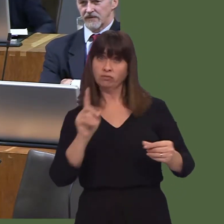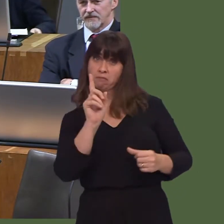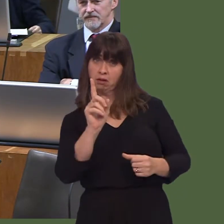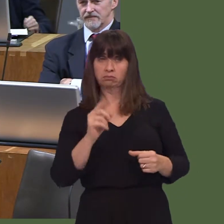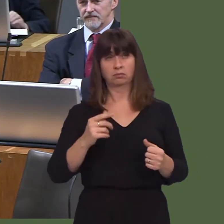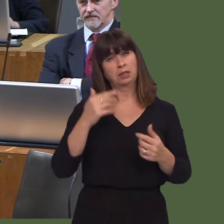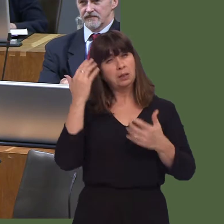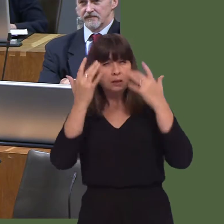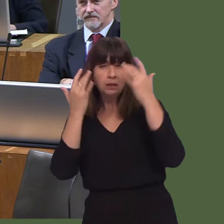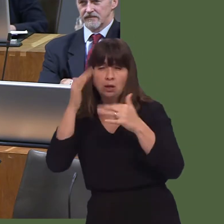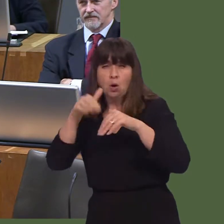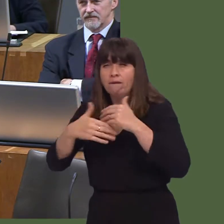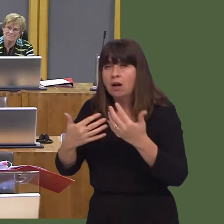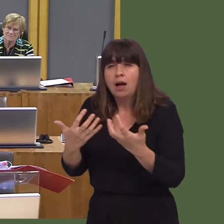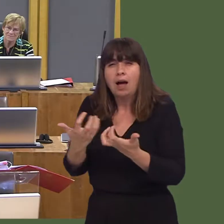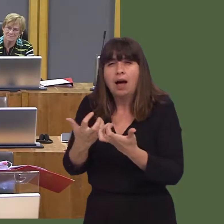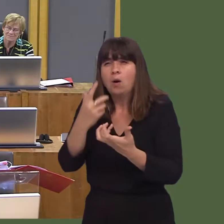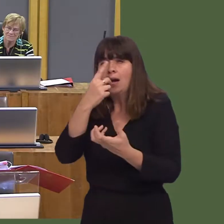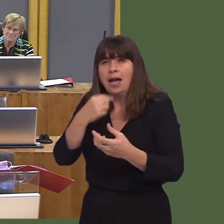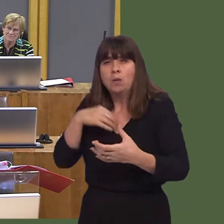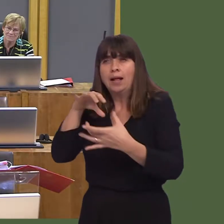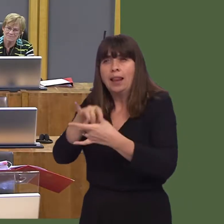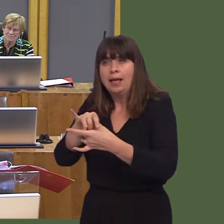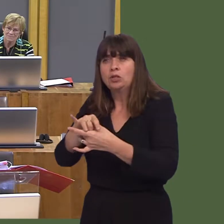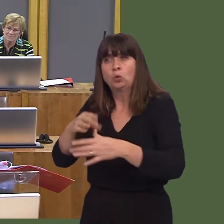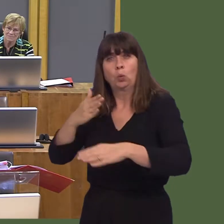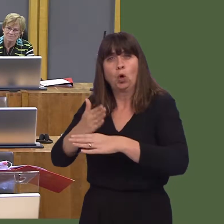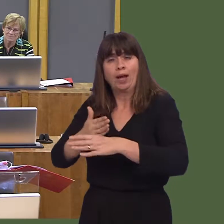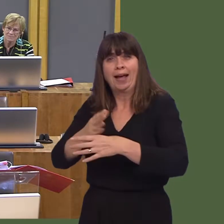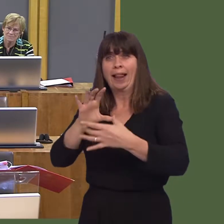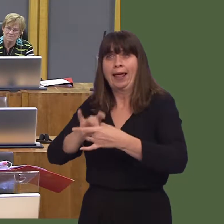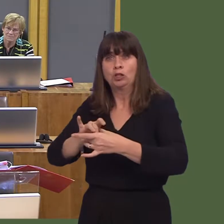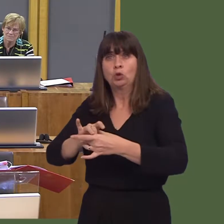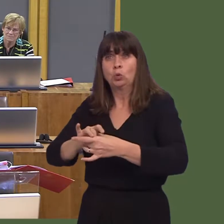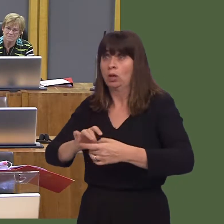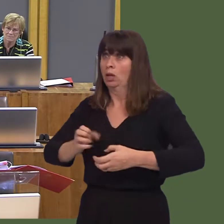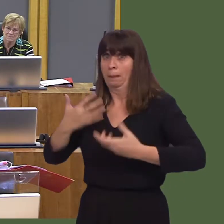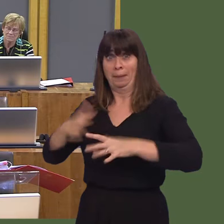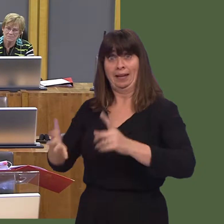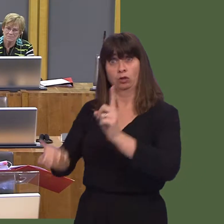can establish output-related working practices that don't disadvantage people, for example,